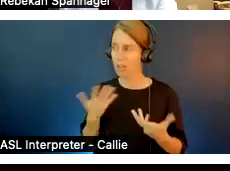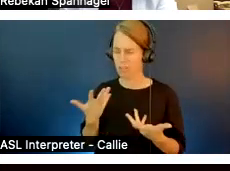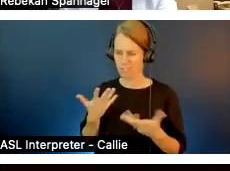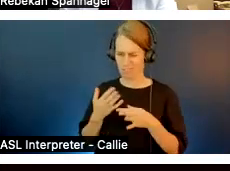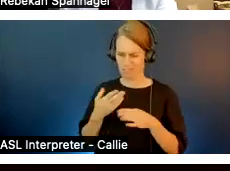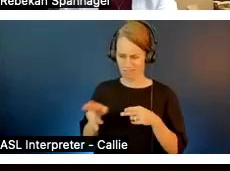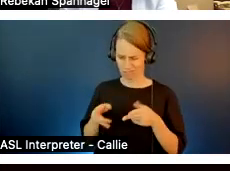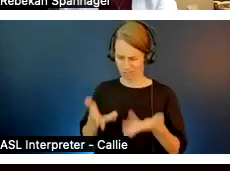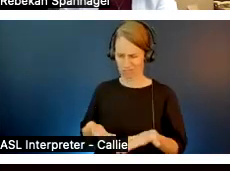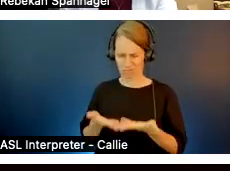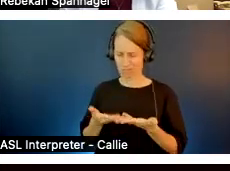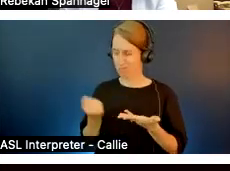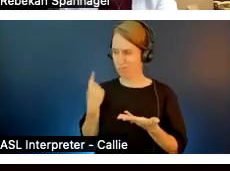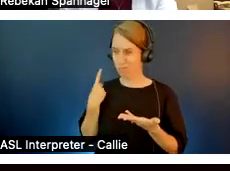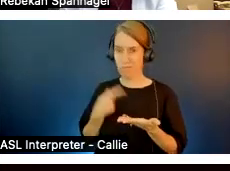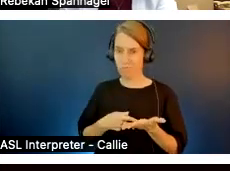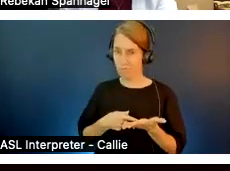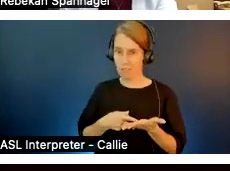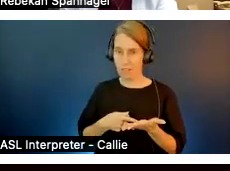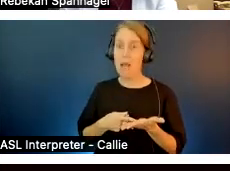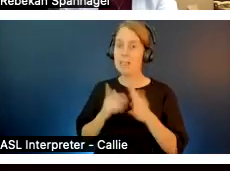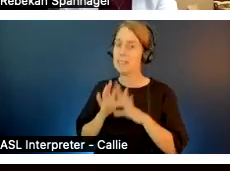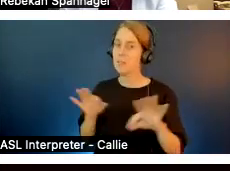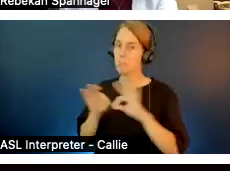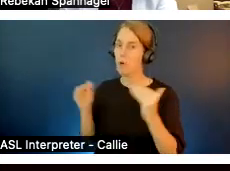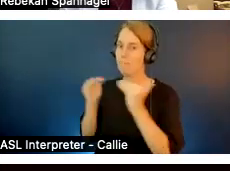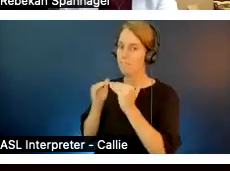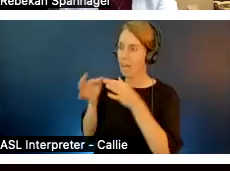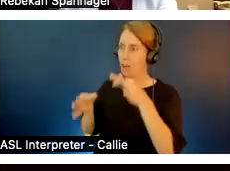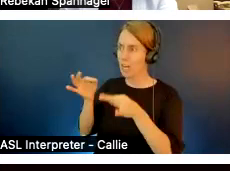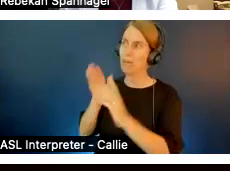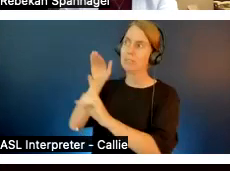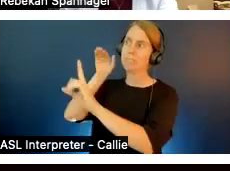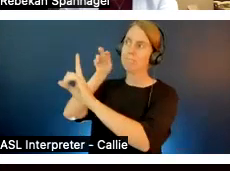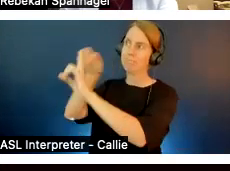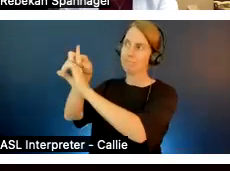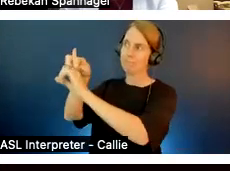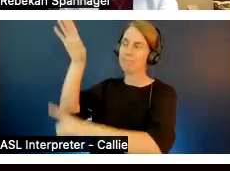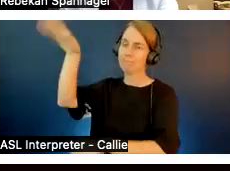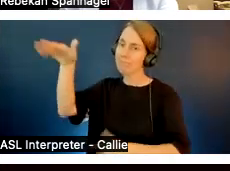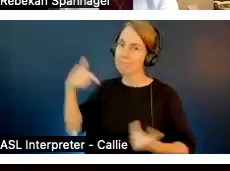important thing to note in your complaint or your appeal request that there was a problem with the